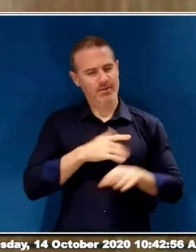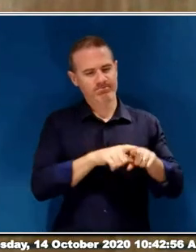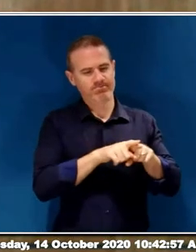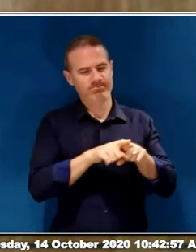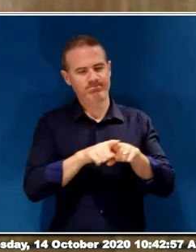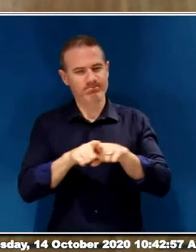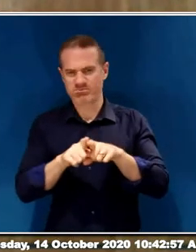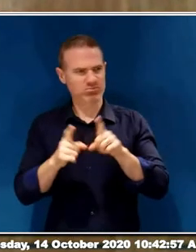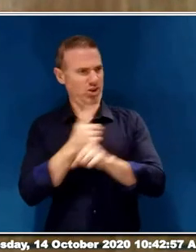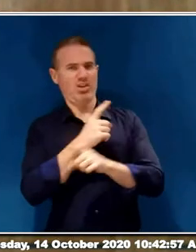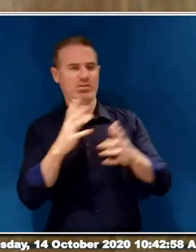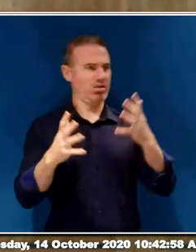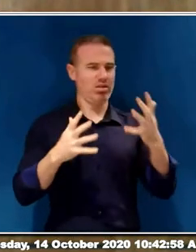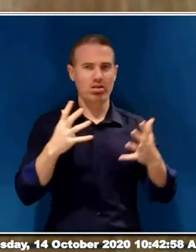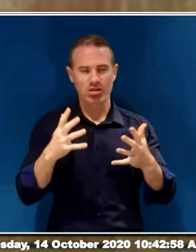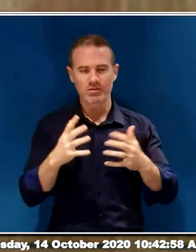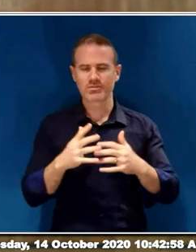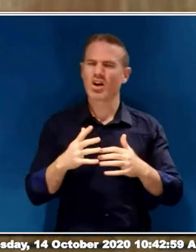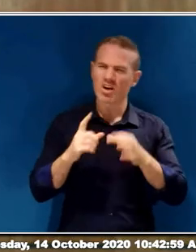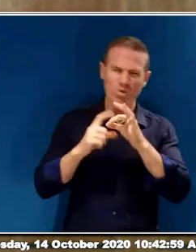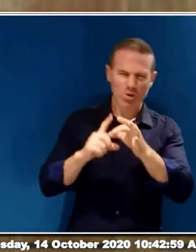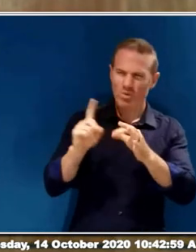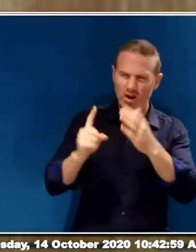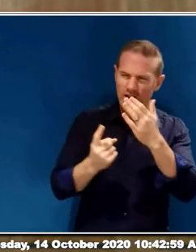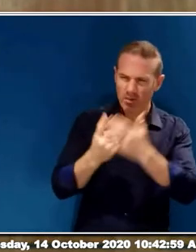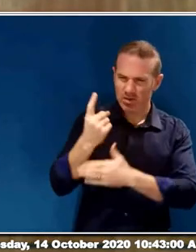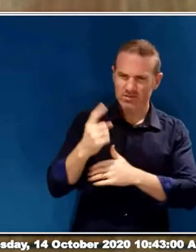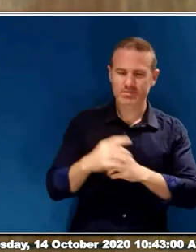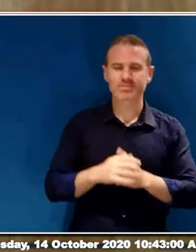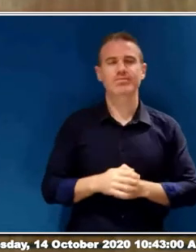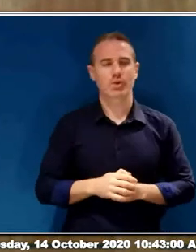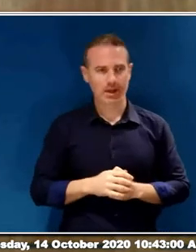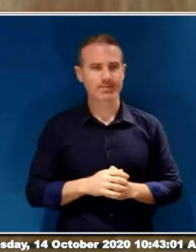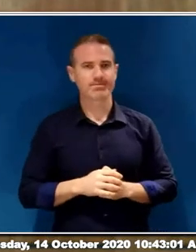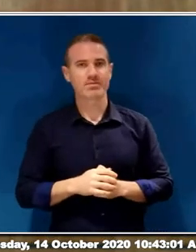So on the second day Kobe went to class again and he was